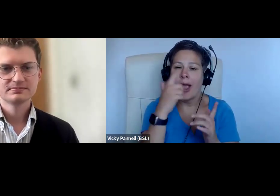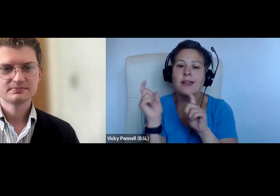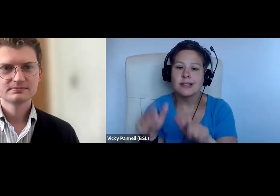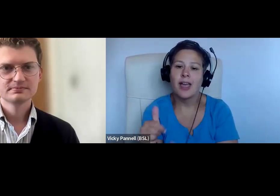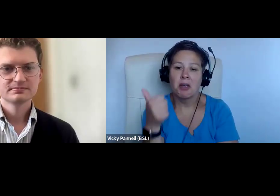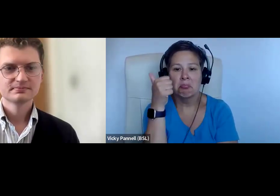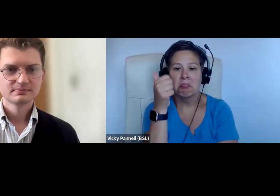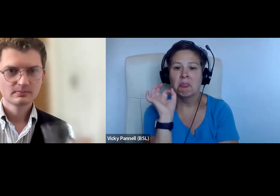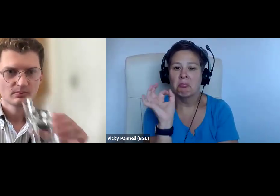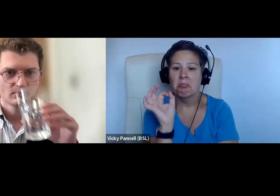if you're happy with that, Robert.